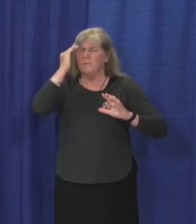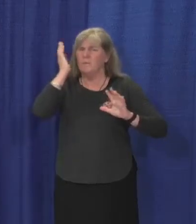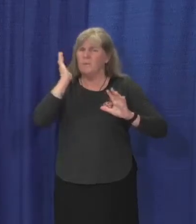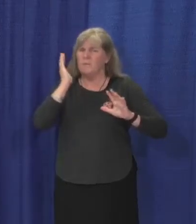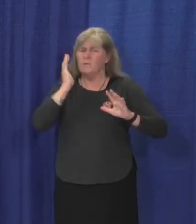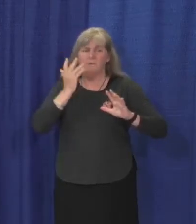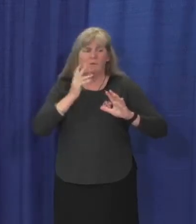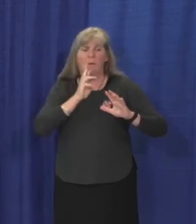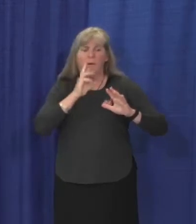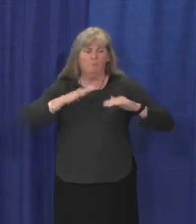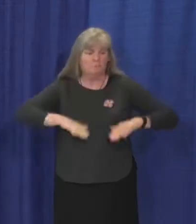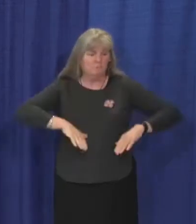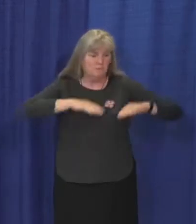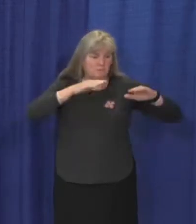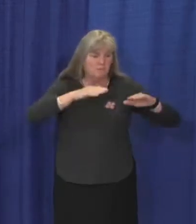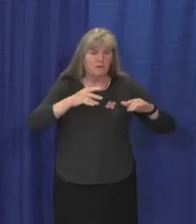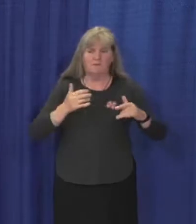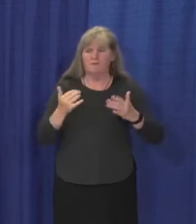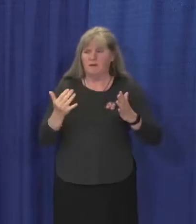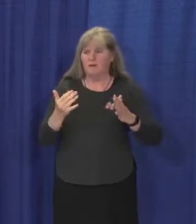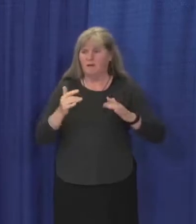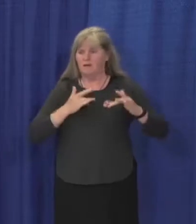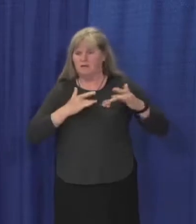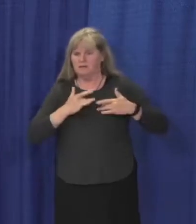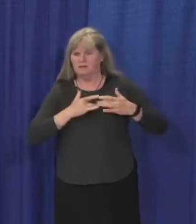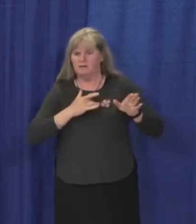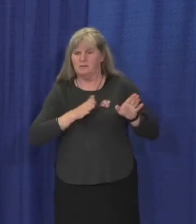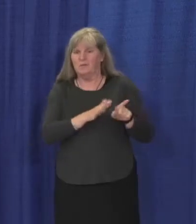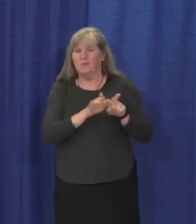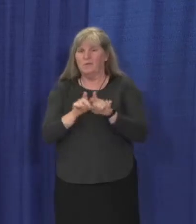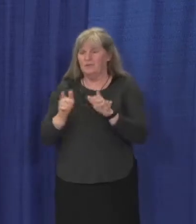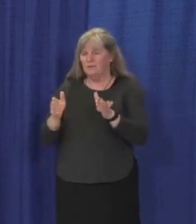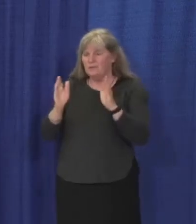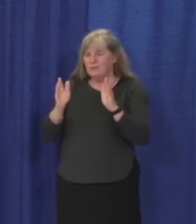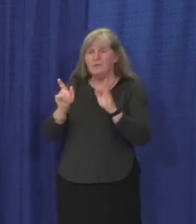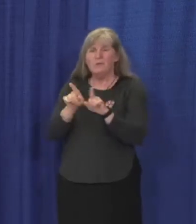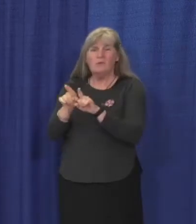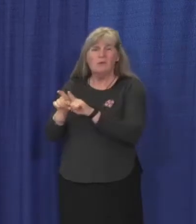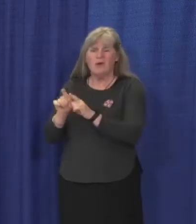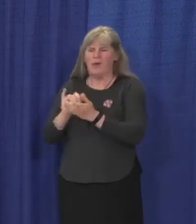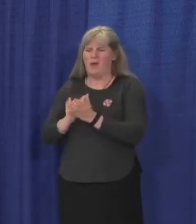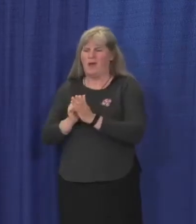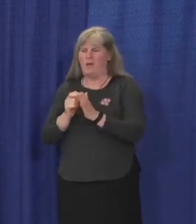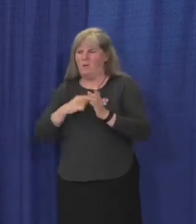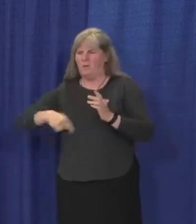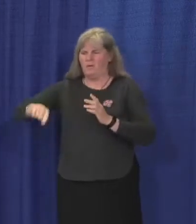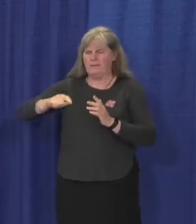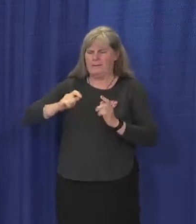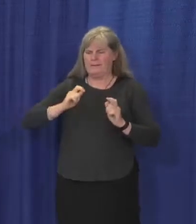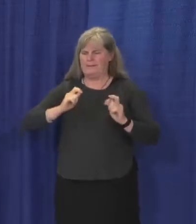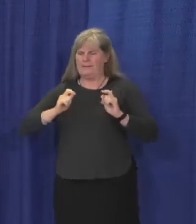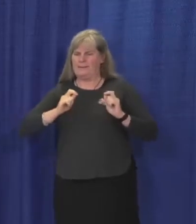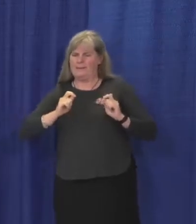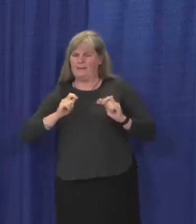the territory and we are worried about floods and fires but we need to concentrate on how we